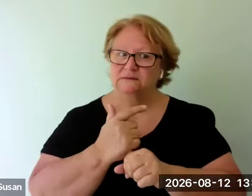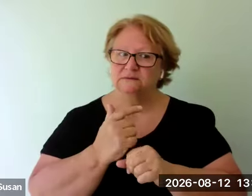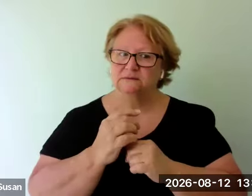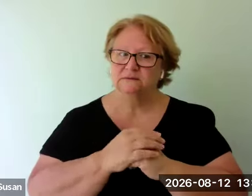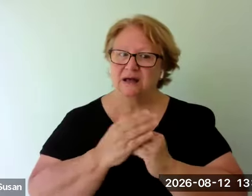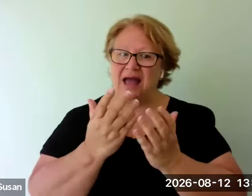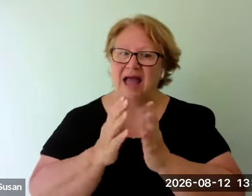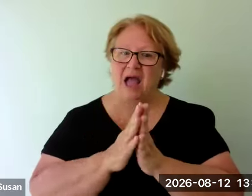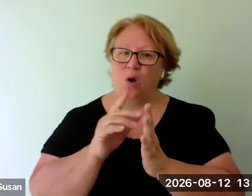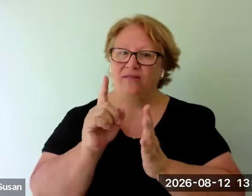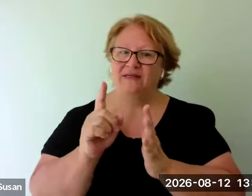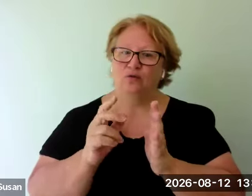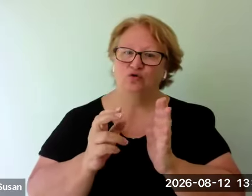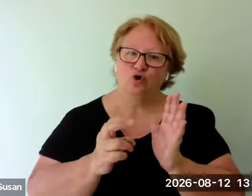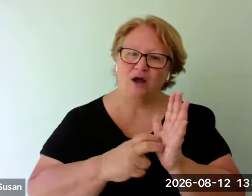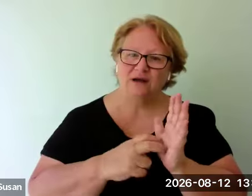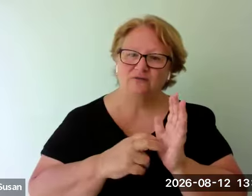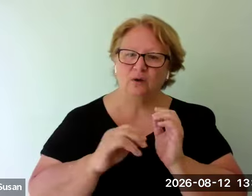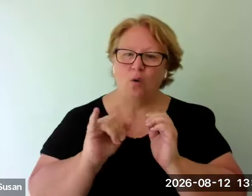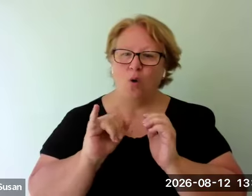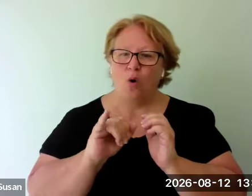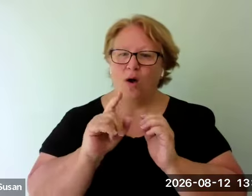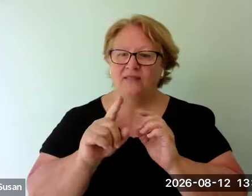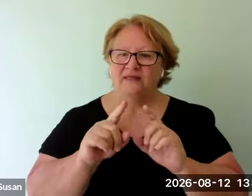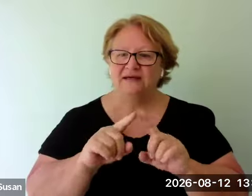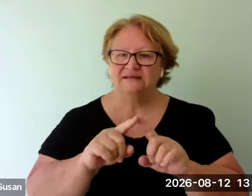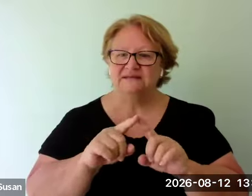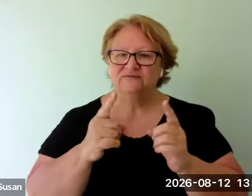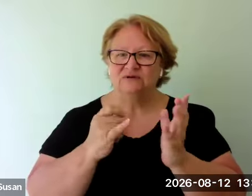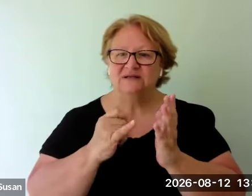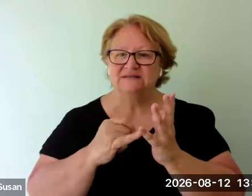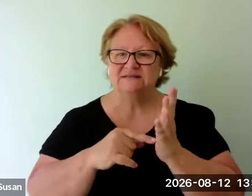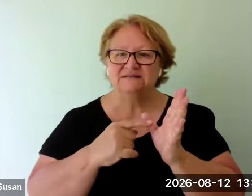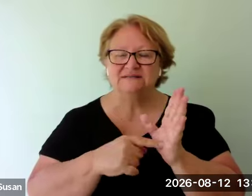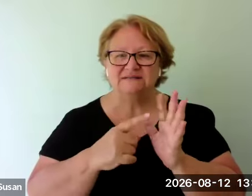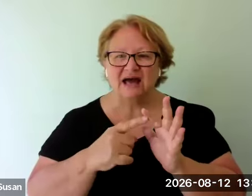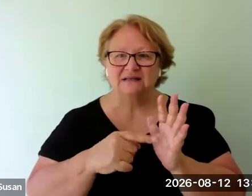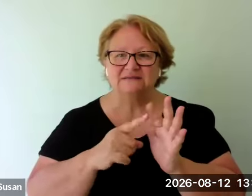calculating maternity leave, and I just want to - do you